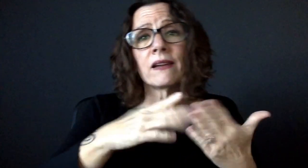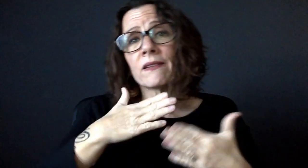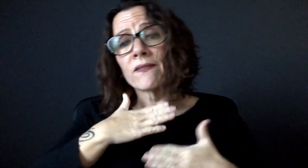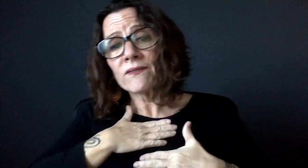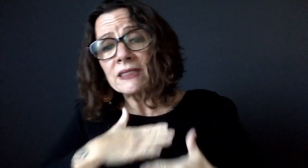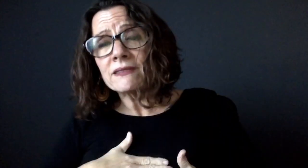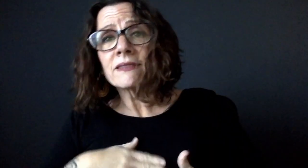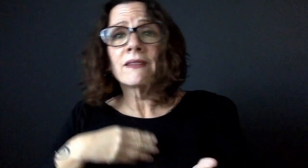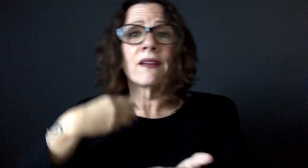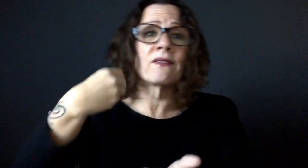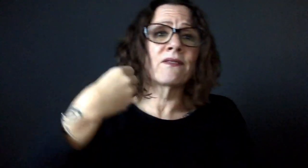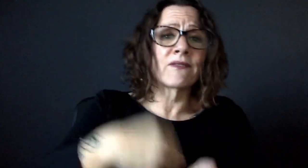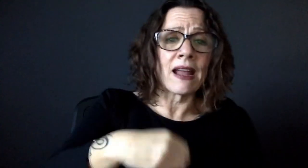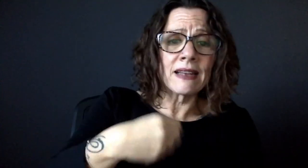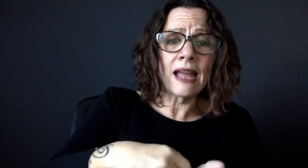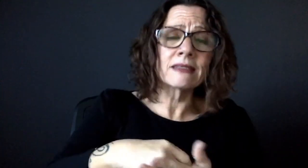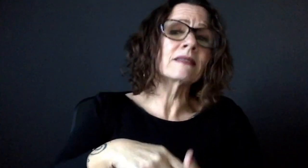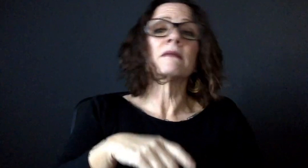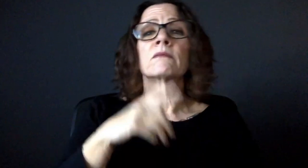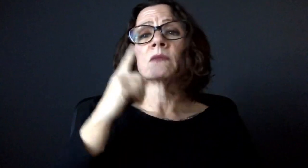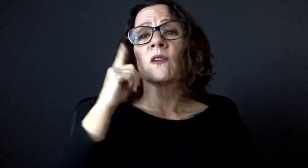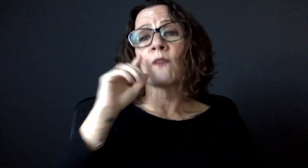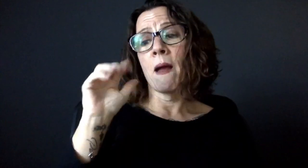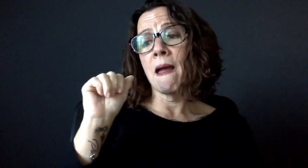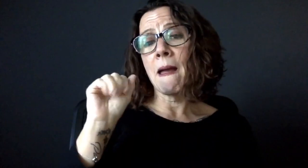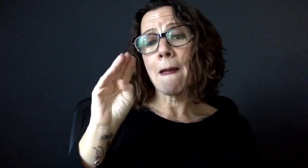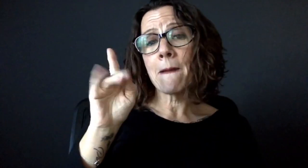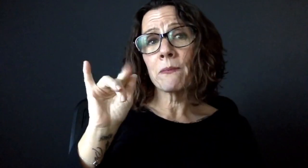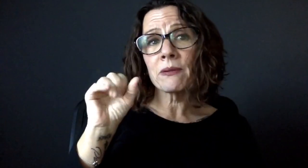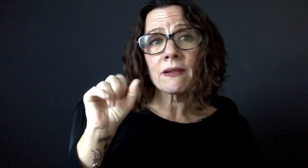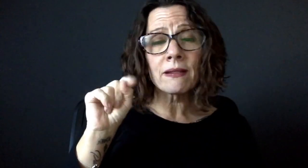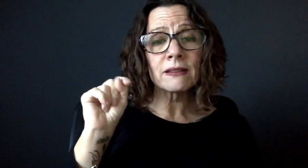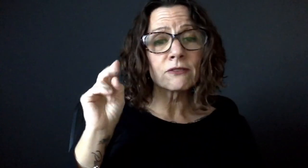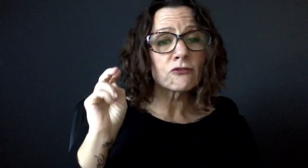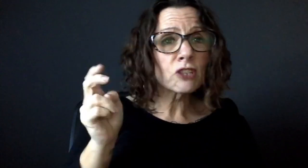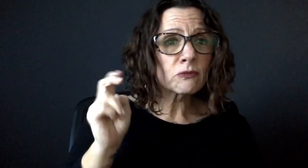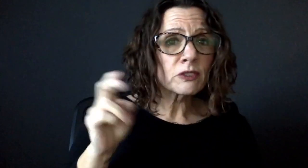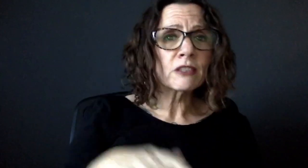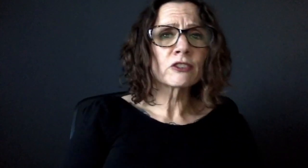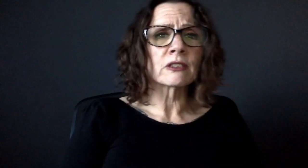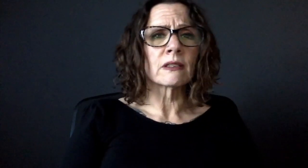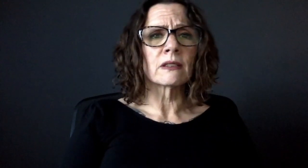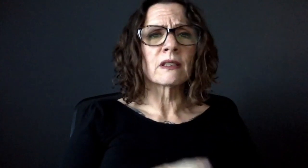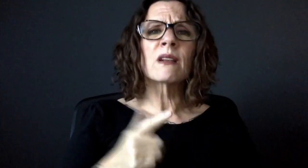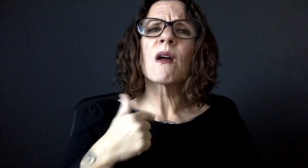physically or financially, for ableist transportation,